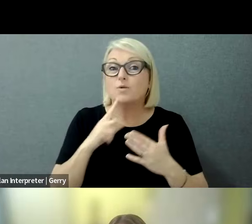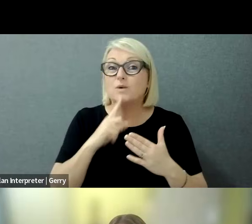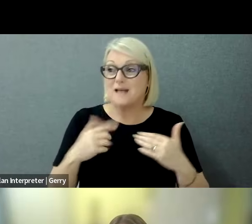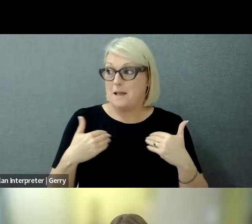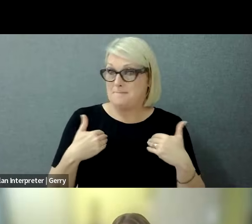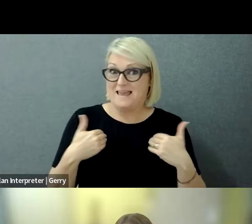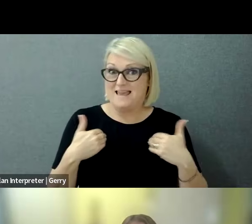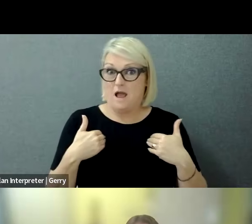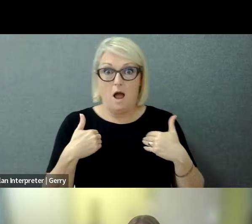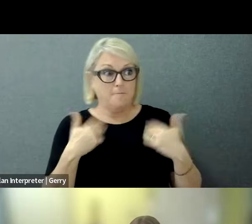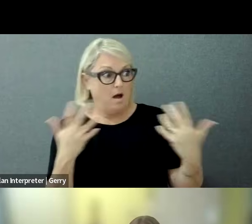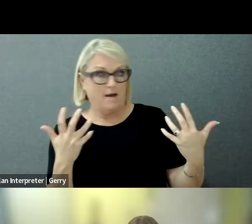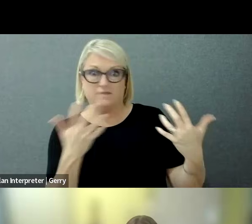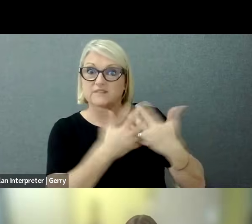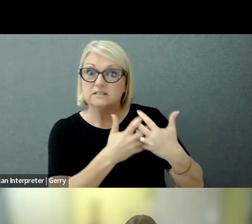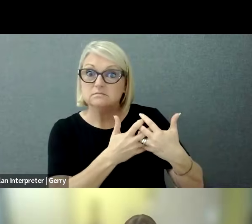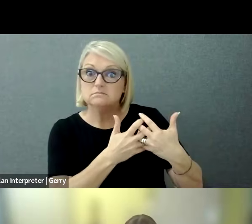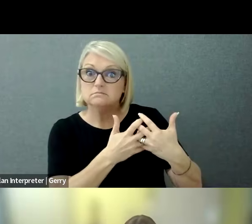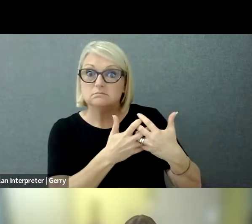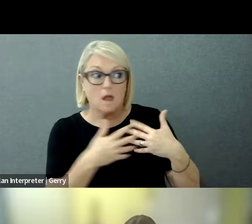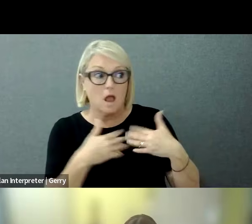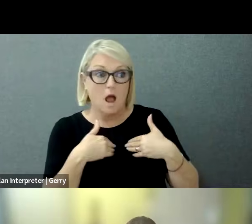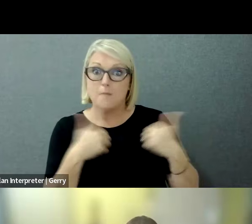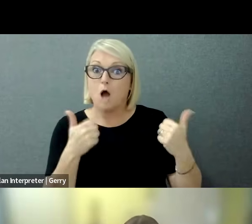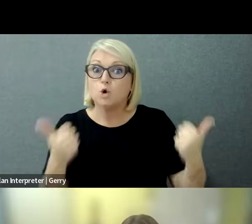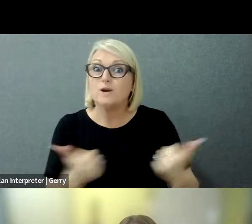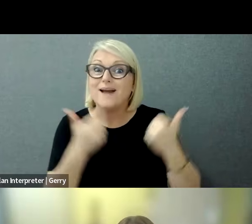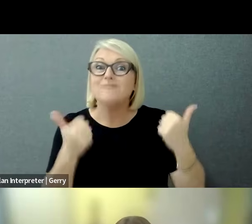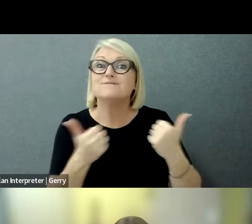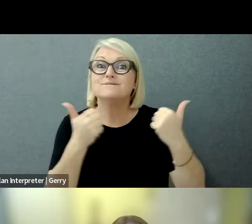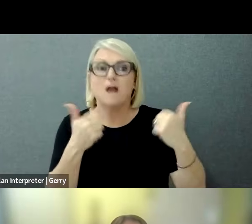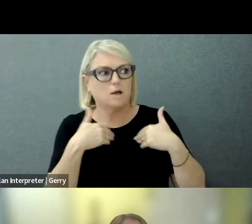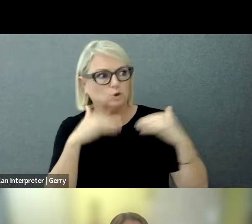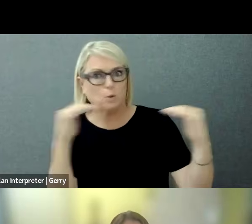the right families? And am I good enough? I mean, not personally but as a service. Those are really